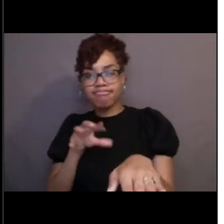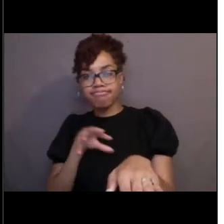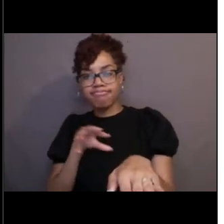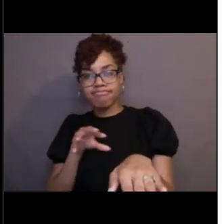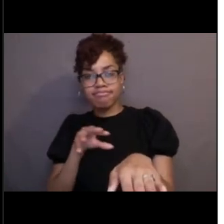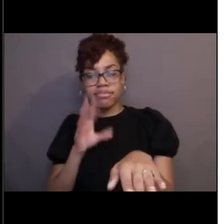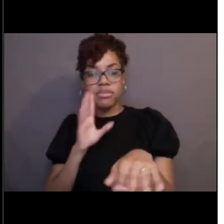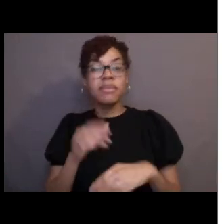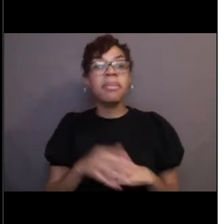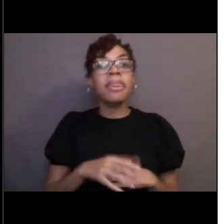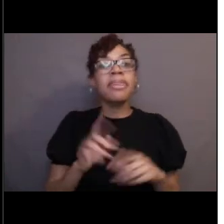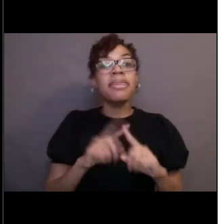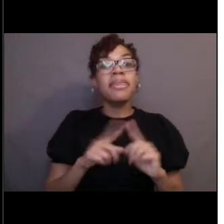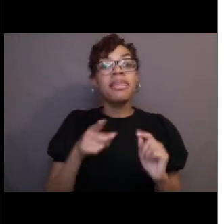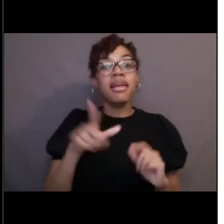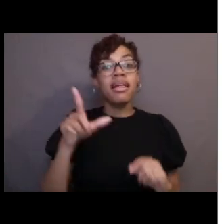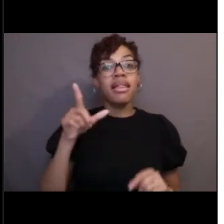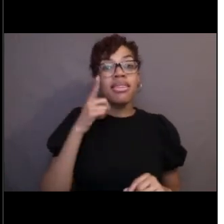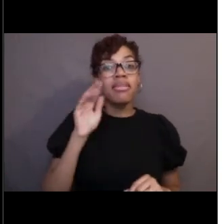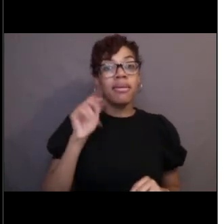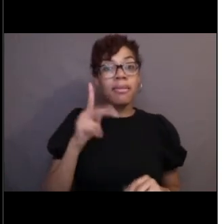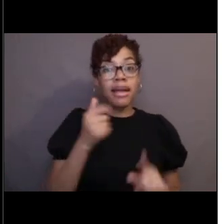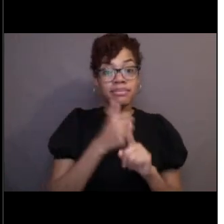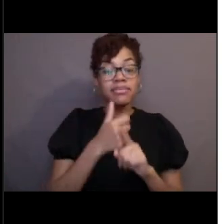because they have a smooth skin, like leather,